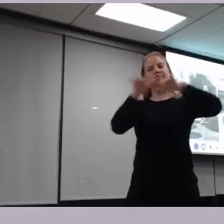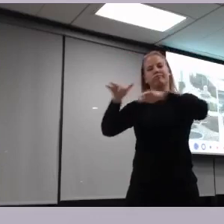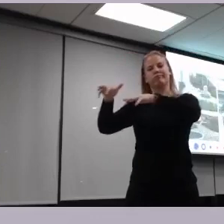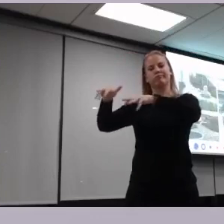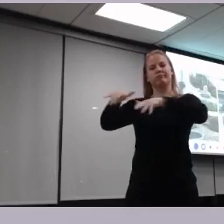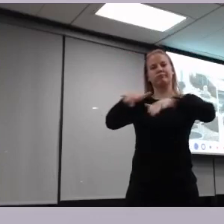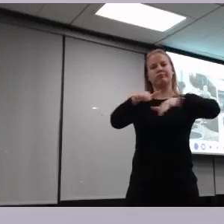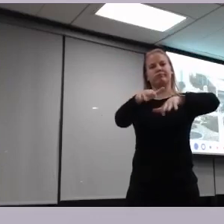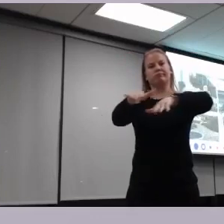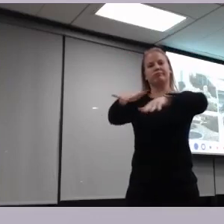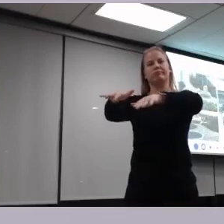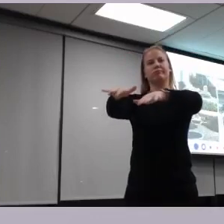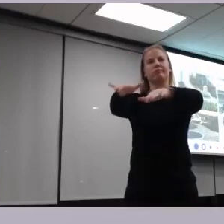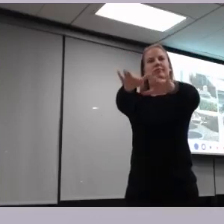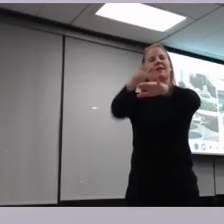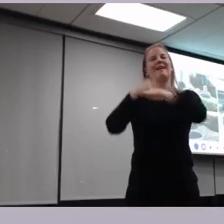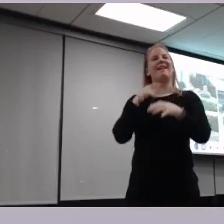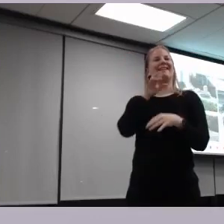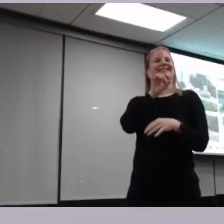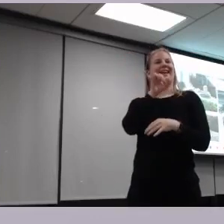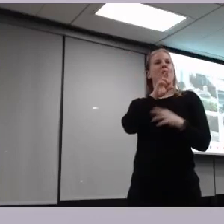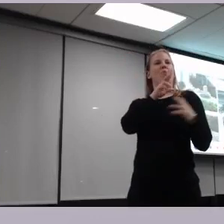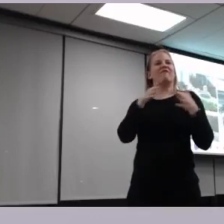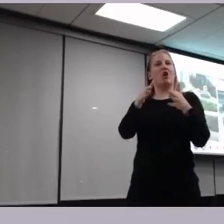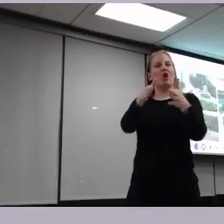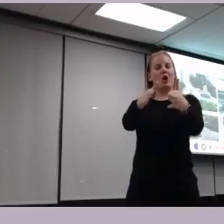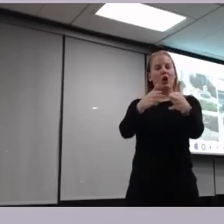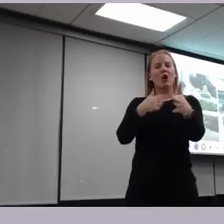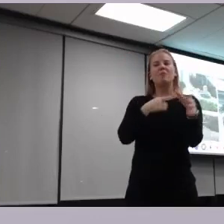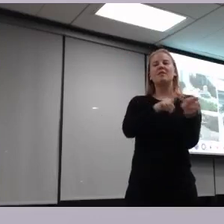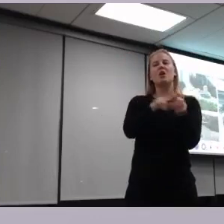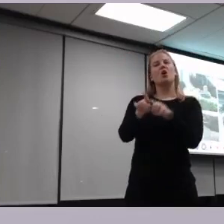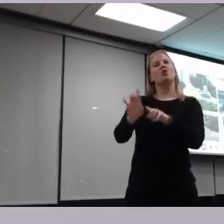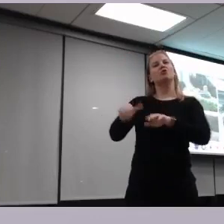On top of that, they also build a walkway and that's for structural inspections.